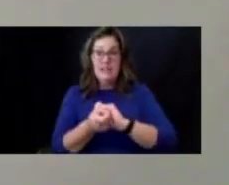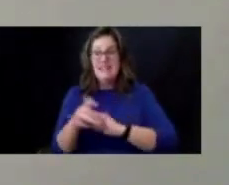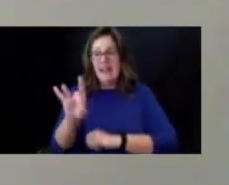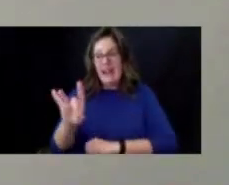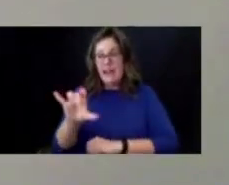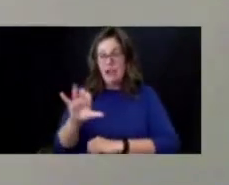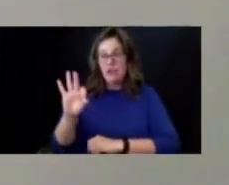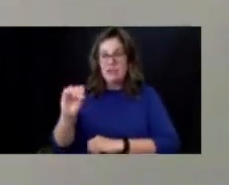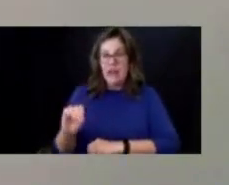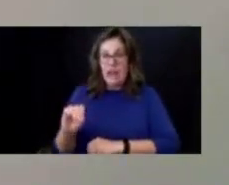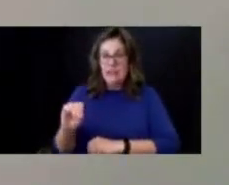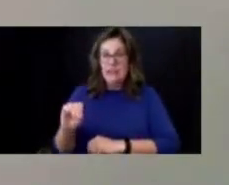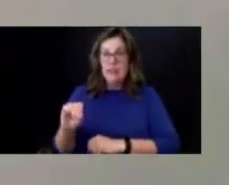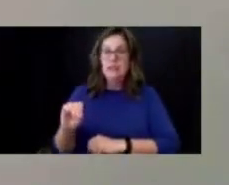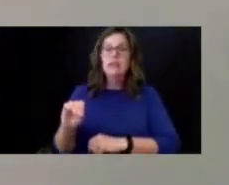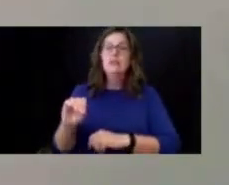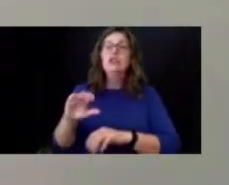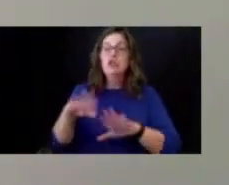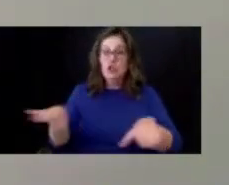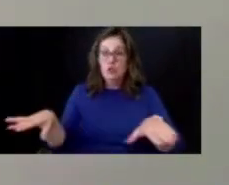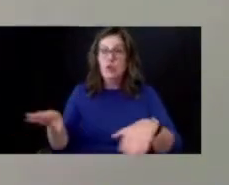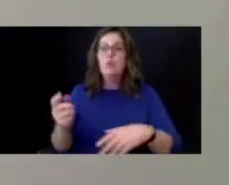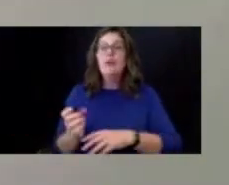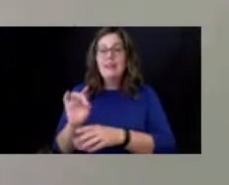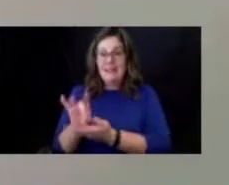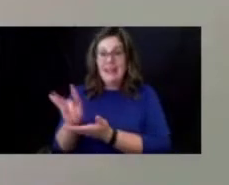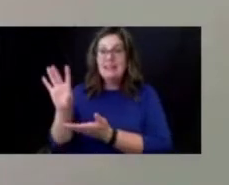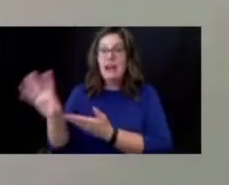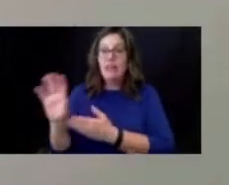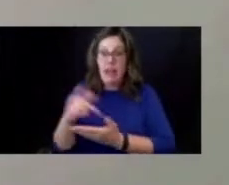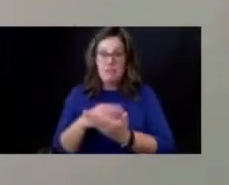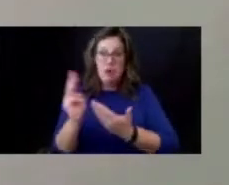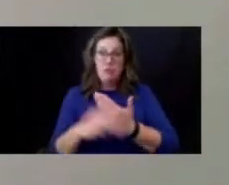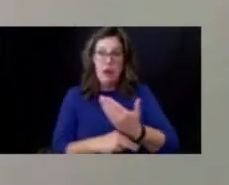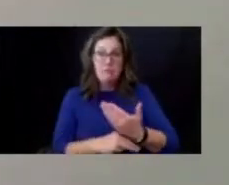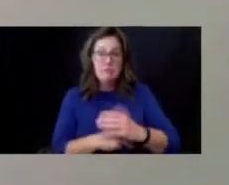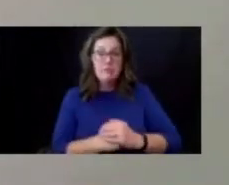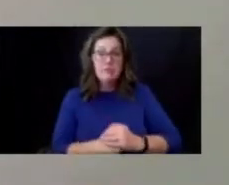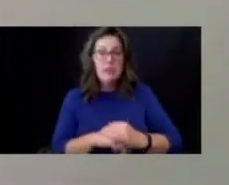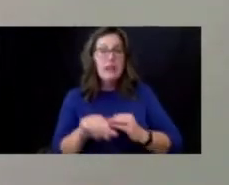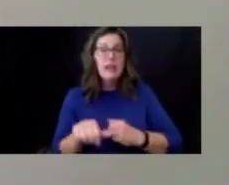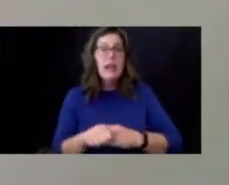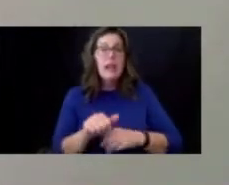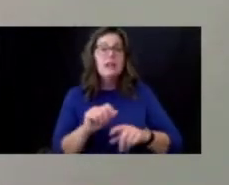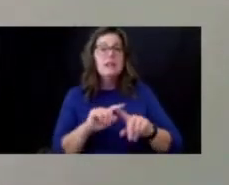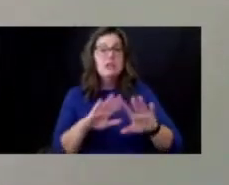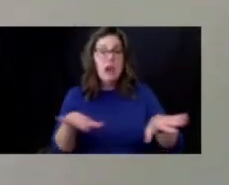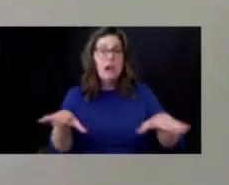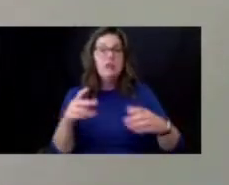and we know that through child care assistance program or different public services we need them